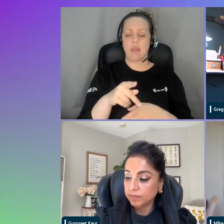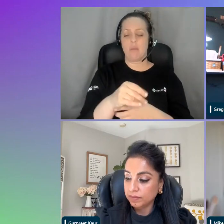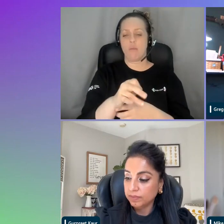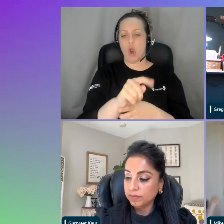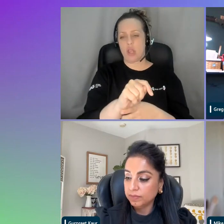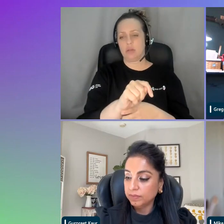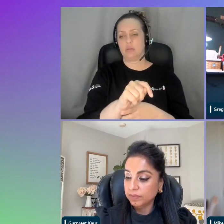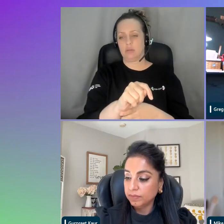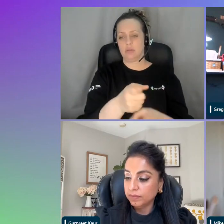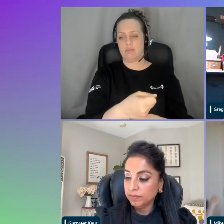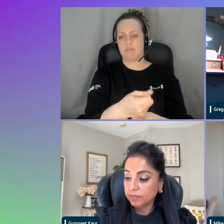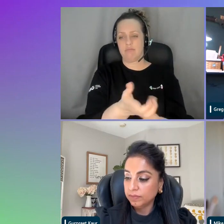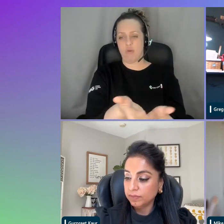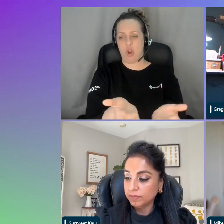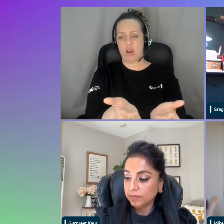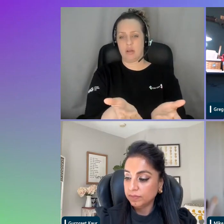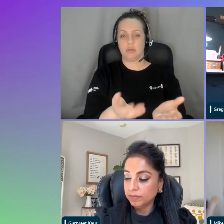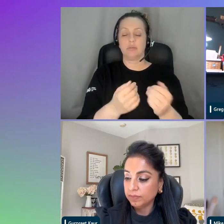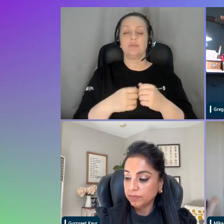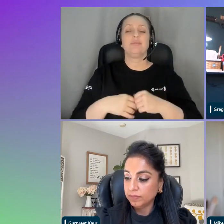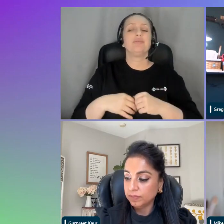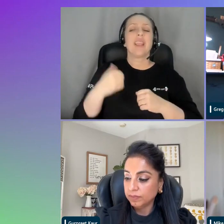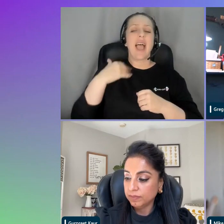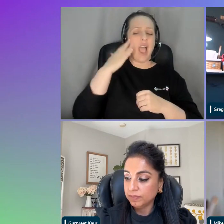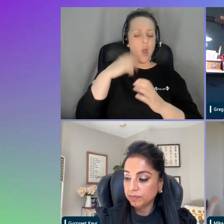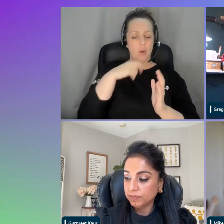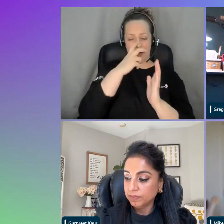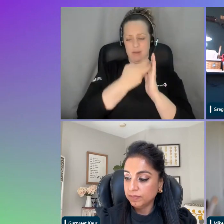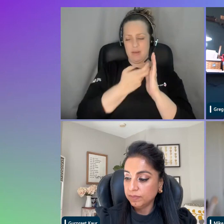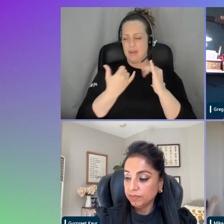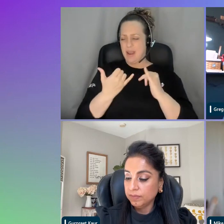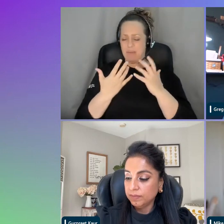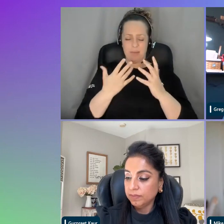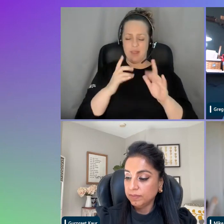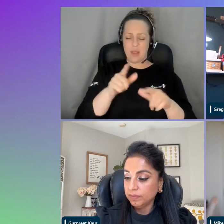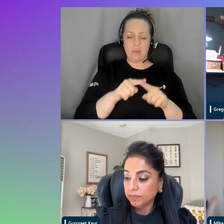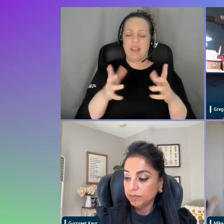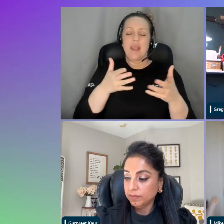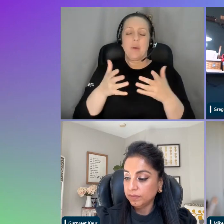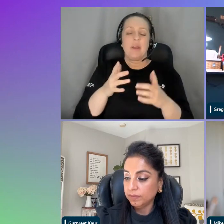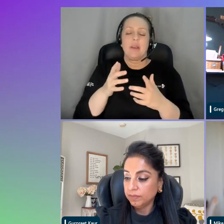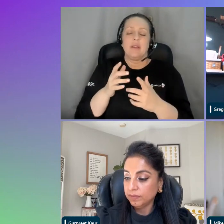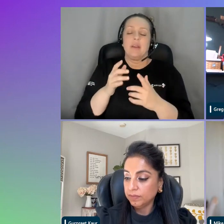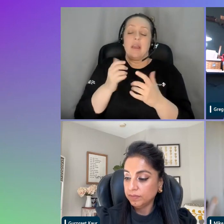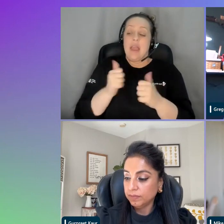the work happens outside, uh, our team in the product group. So, um, no matter, we'll get into this, I'm sure maybe we get